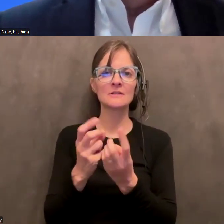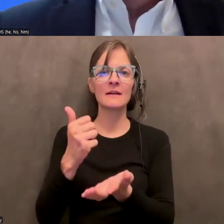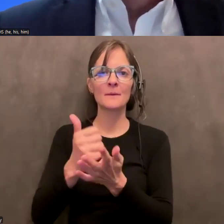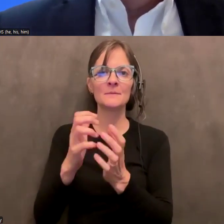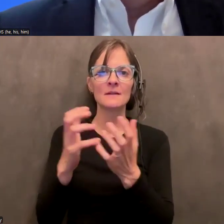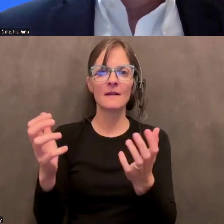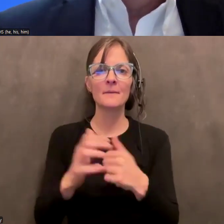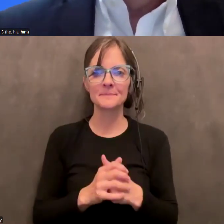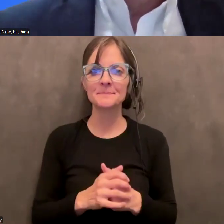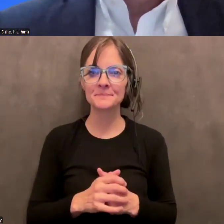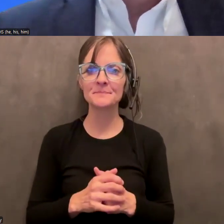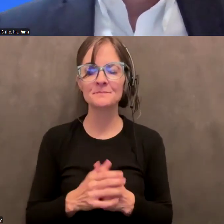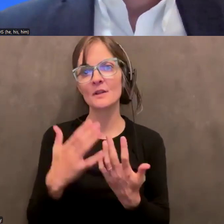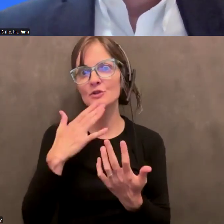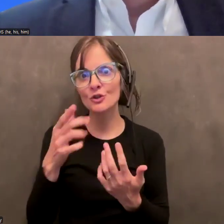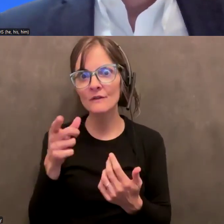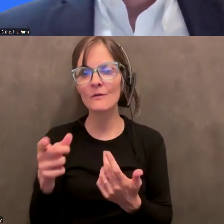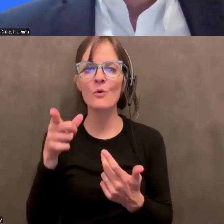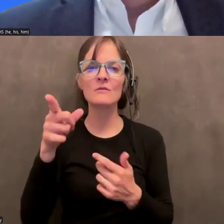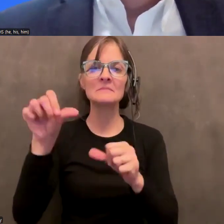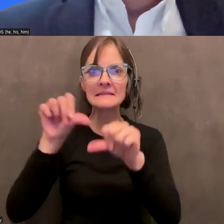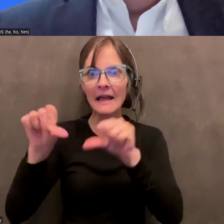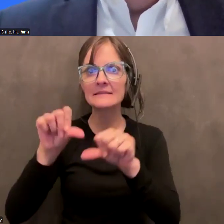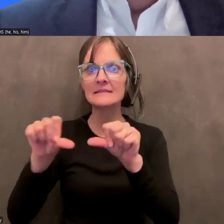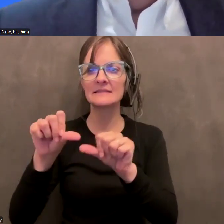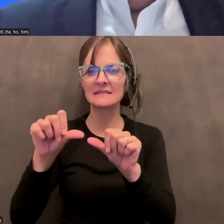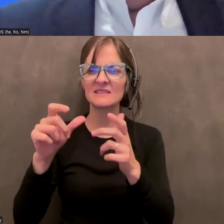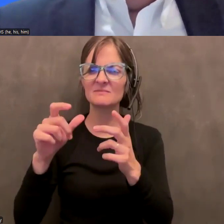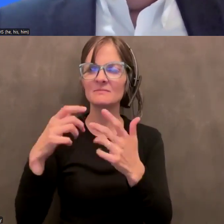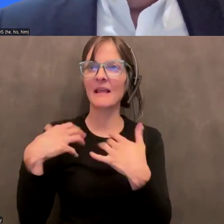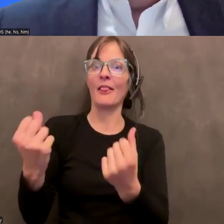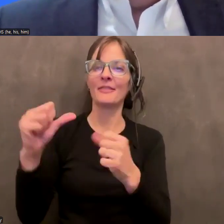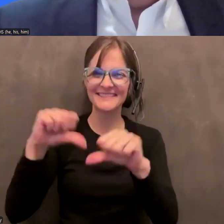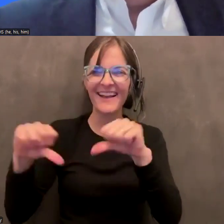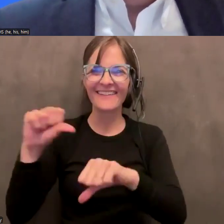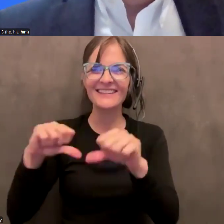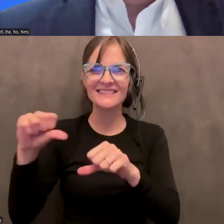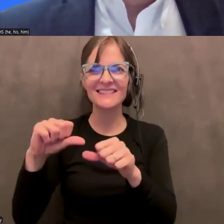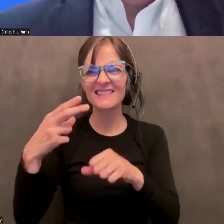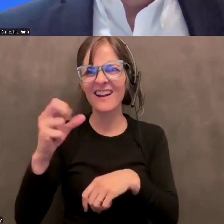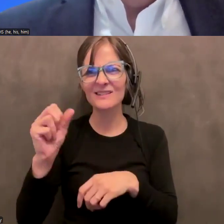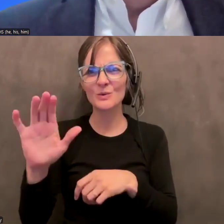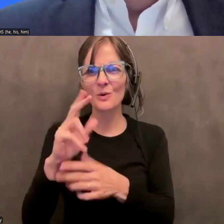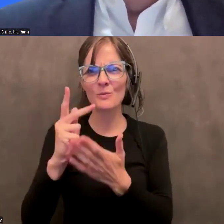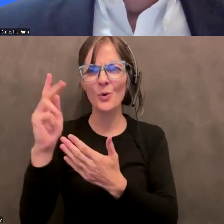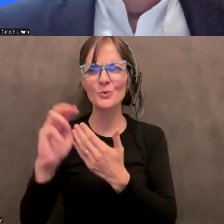And you know, these high school students, you know, who are involved in HOSA,